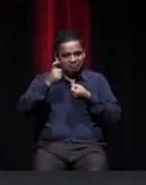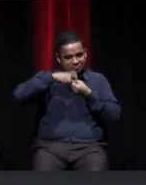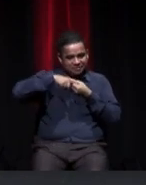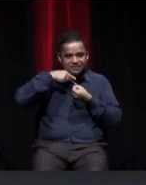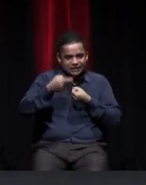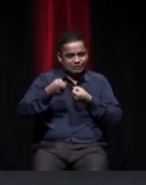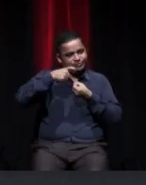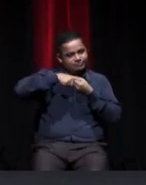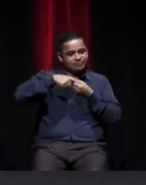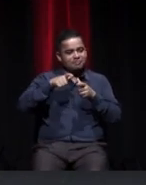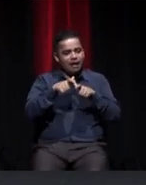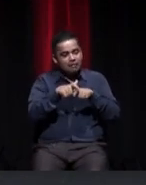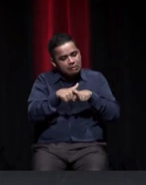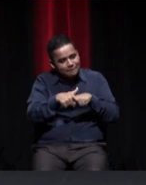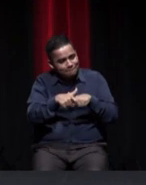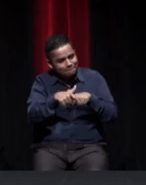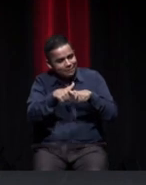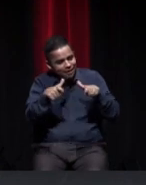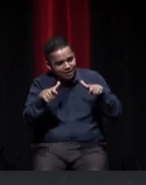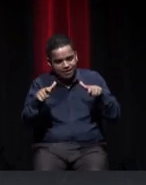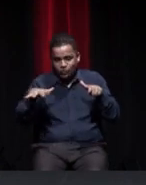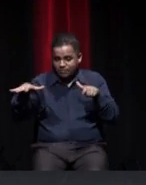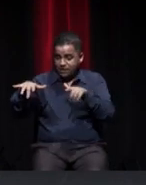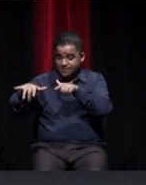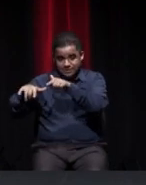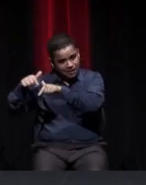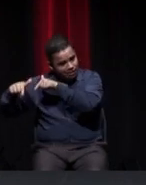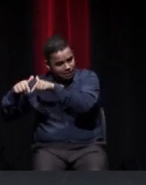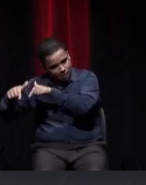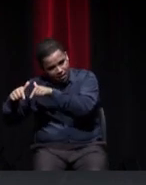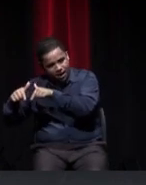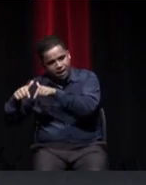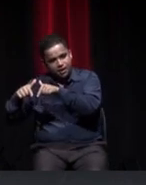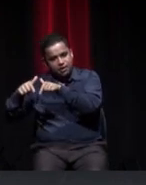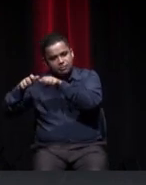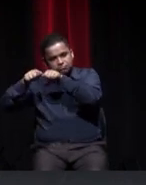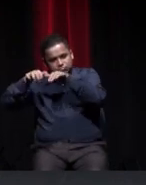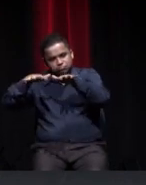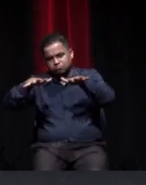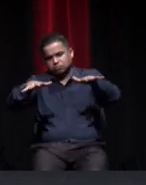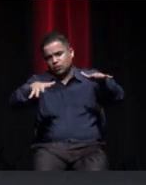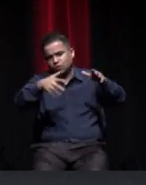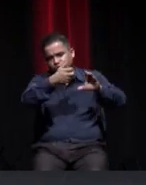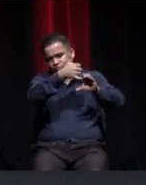would extend from the work environment to every aspect of our lives.